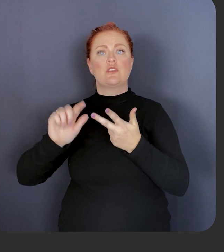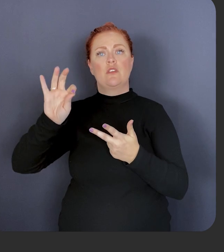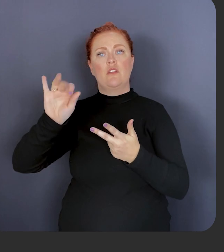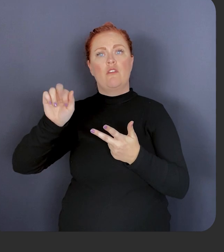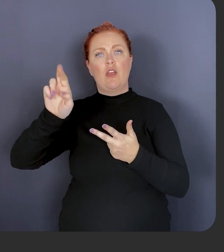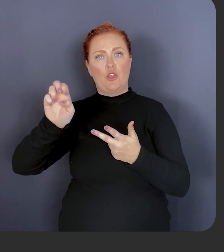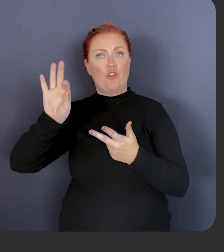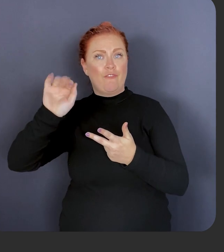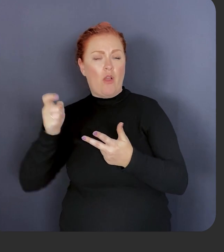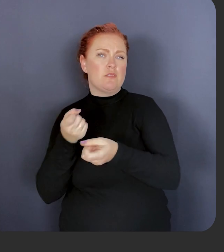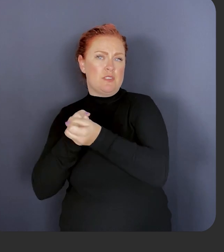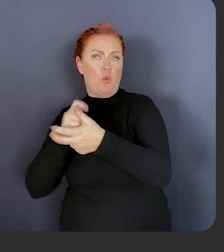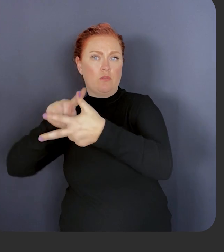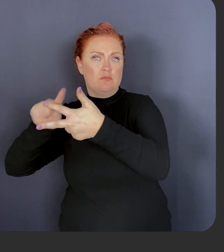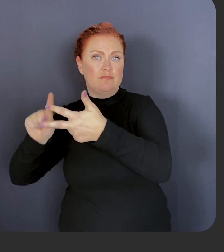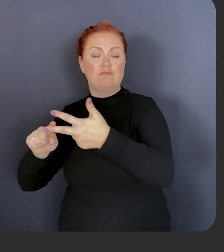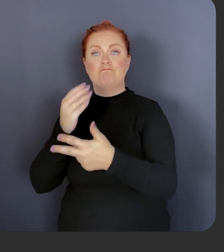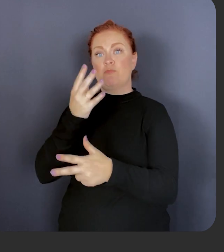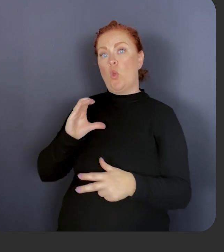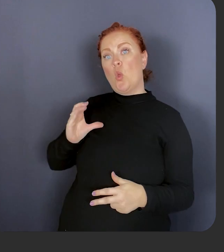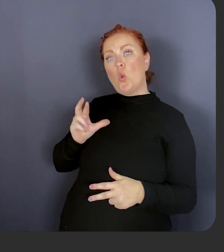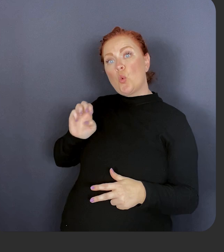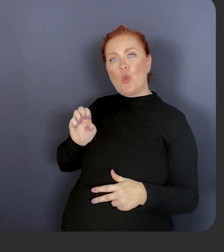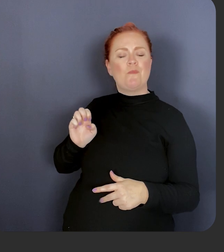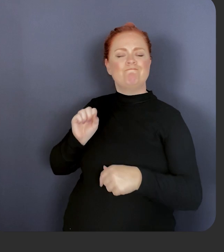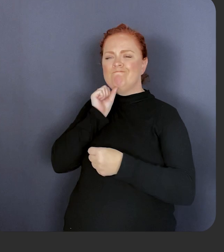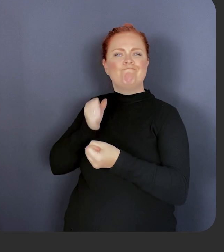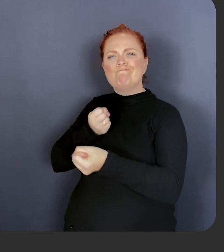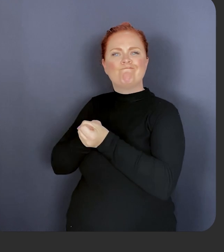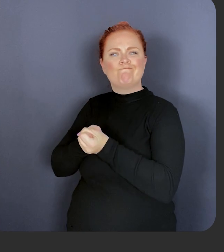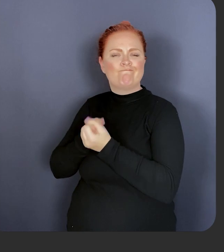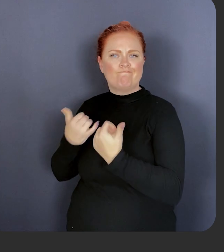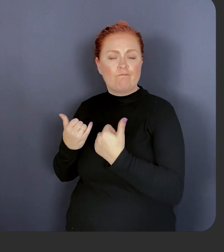support this mode, and Google Chrome currently does not support Windows High Contrast Mode.